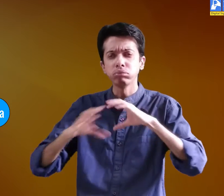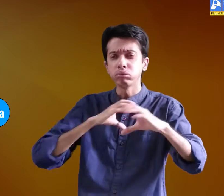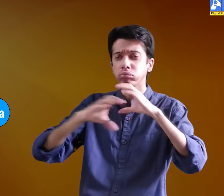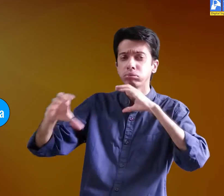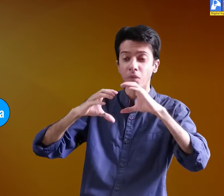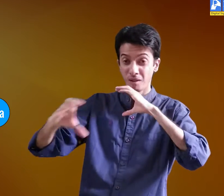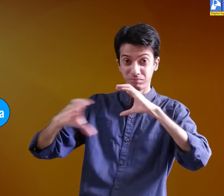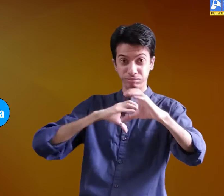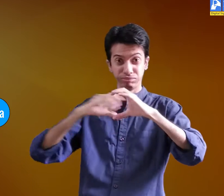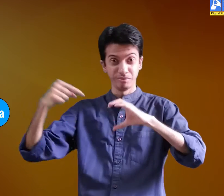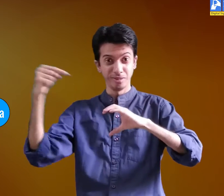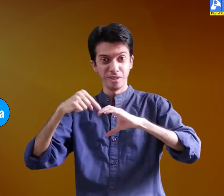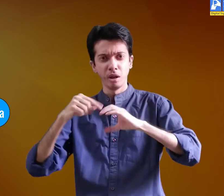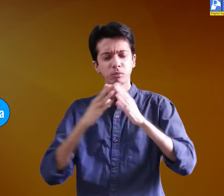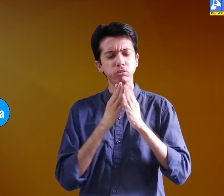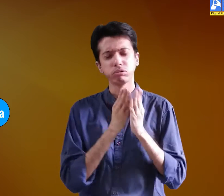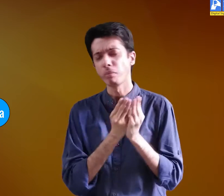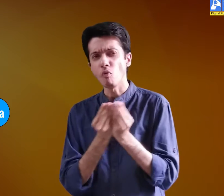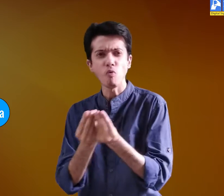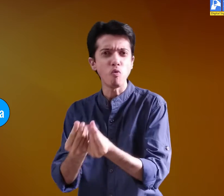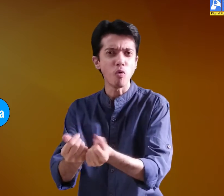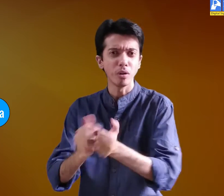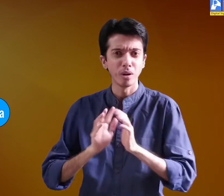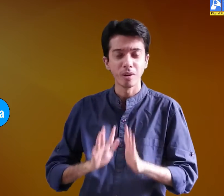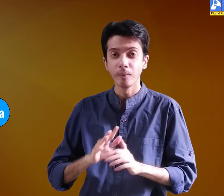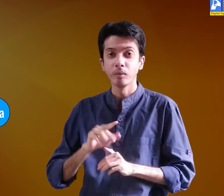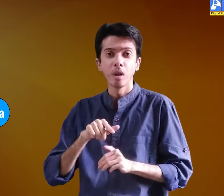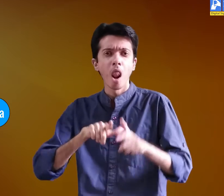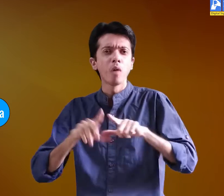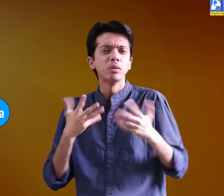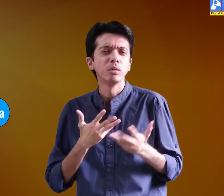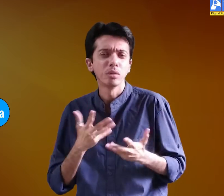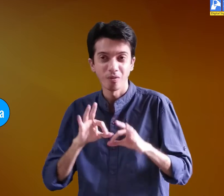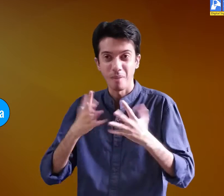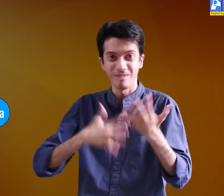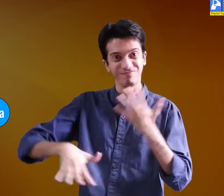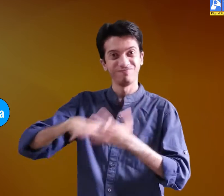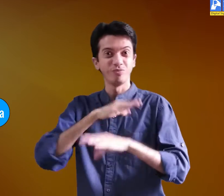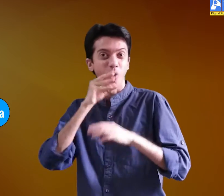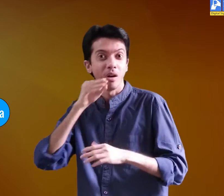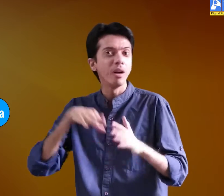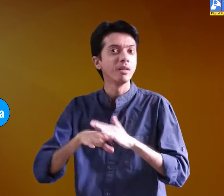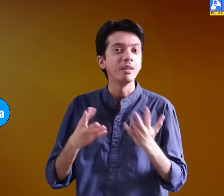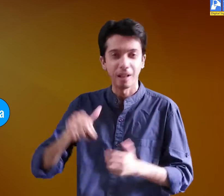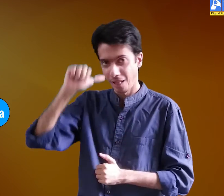then they are able to communicate fluently later on in their life. If Hindi language is spoken in